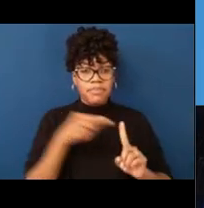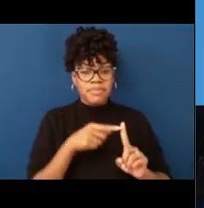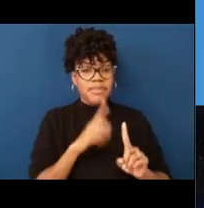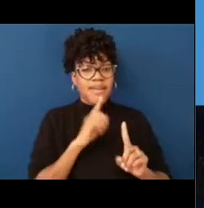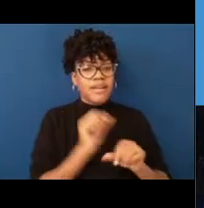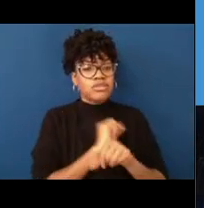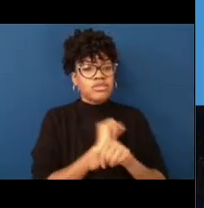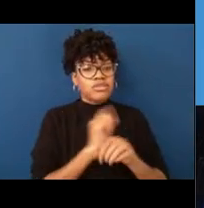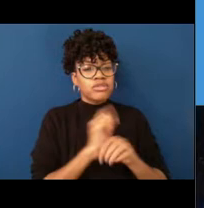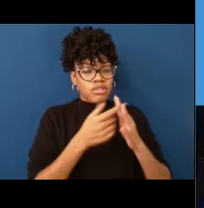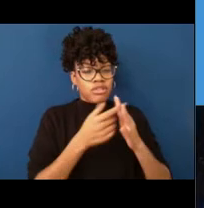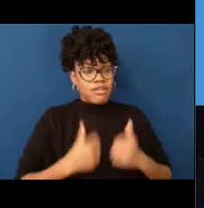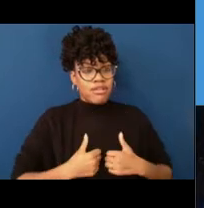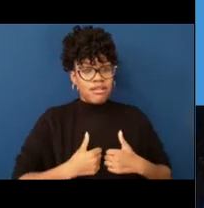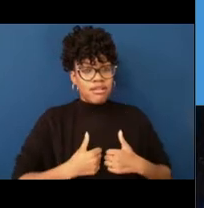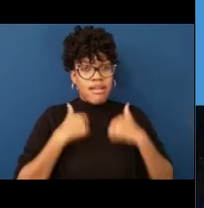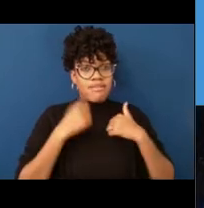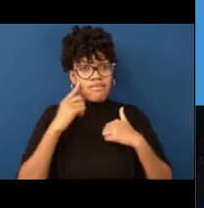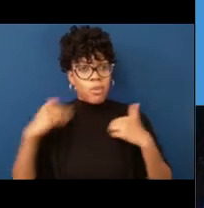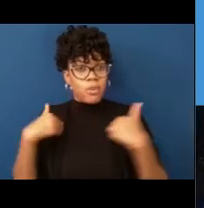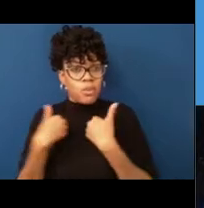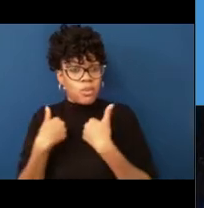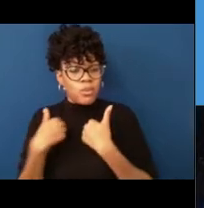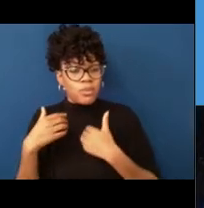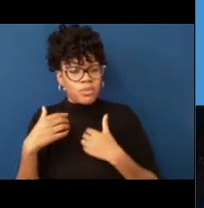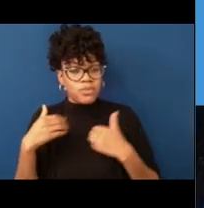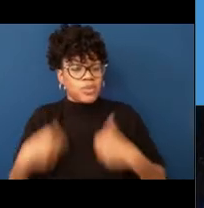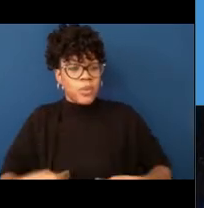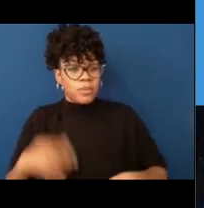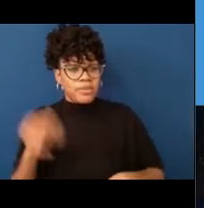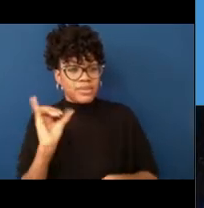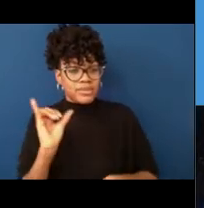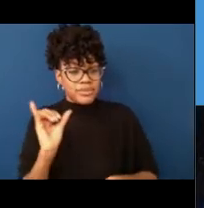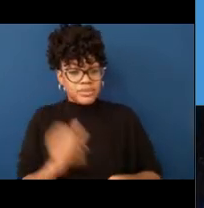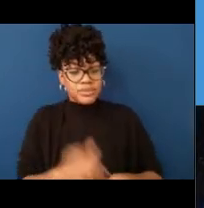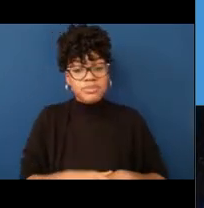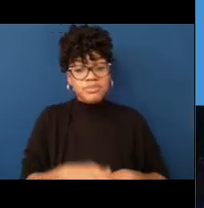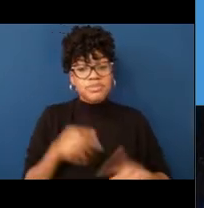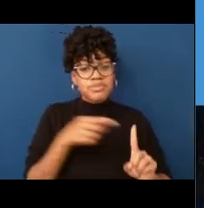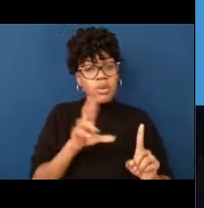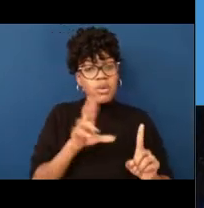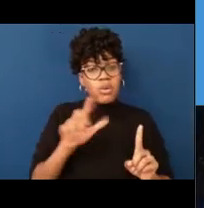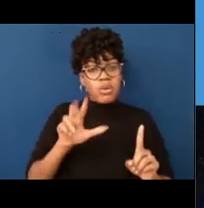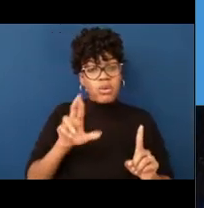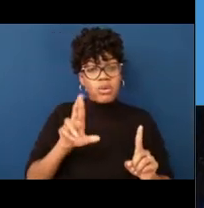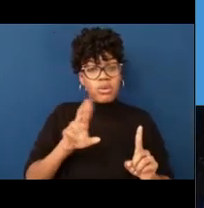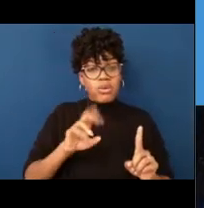Early Hawaiians acknowledged that coral reefs were the basic building blocks in the ocean